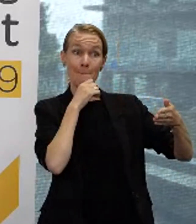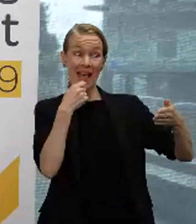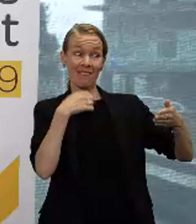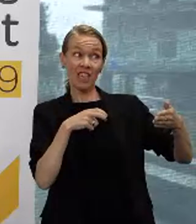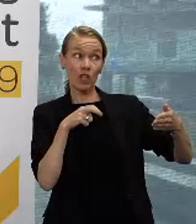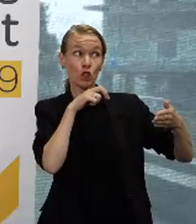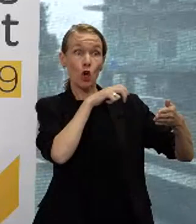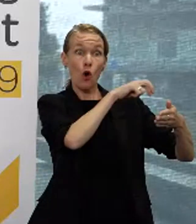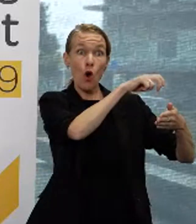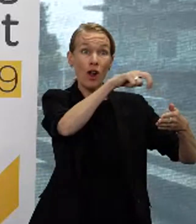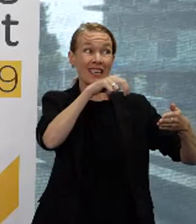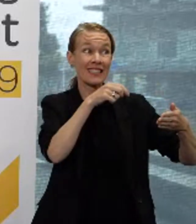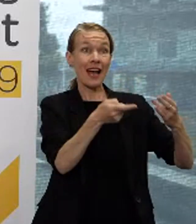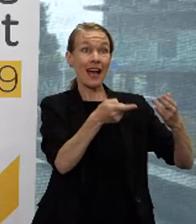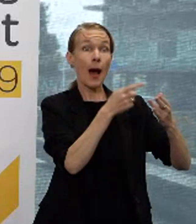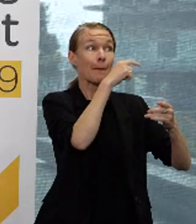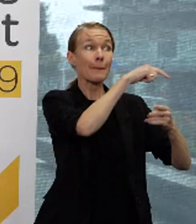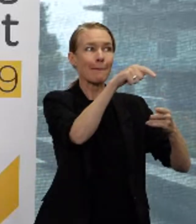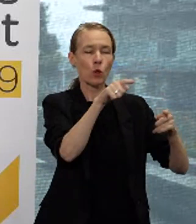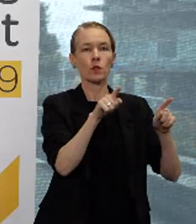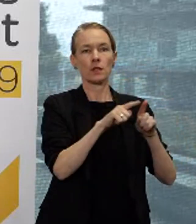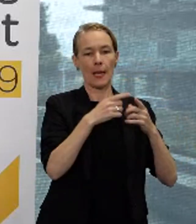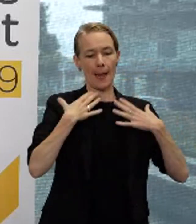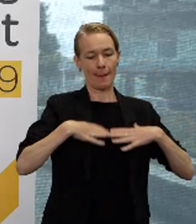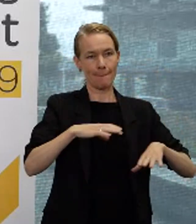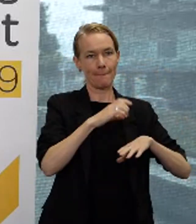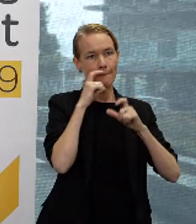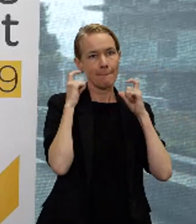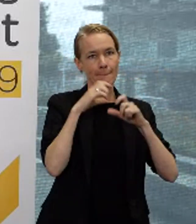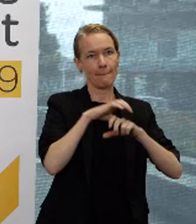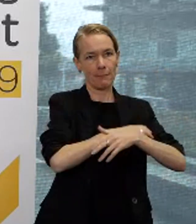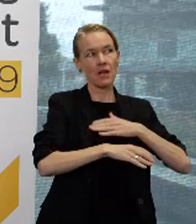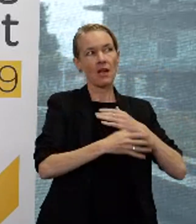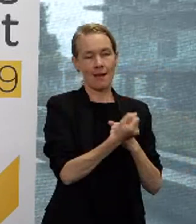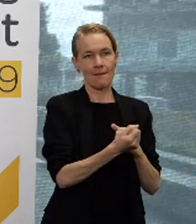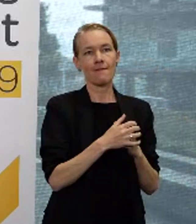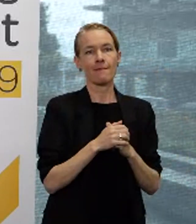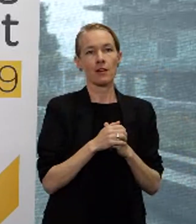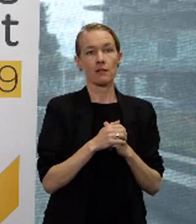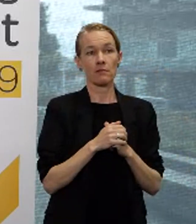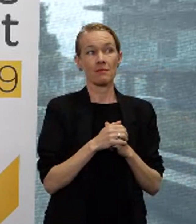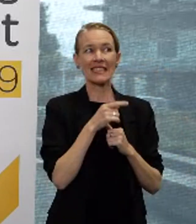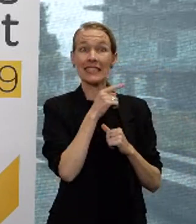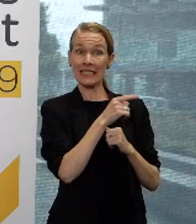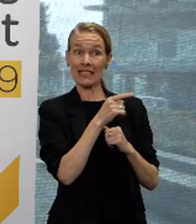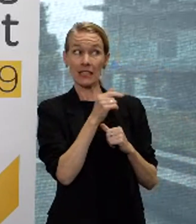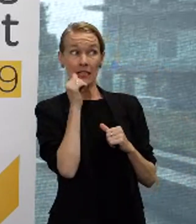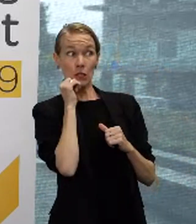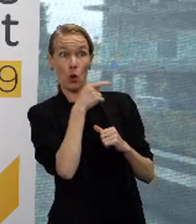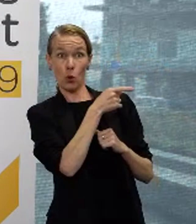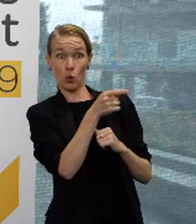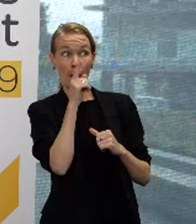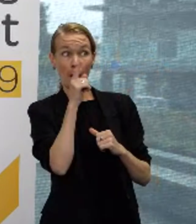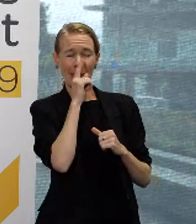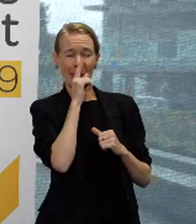The people from that vessel he worked on in New Plymouth are being treated as close contacts. That ship is en route to Napier and arrives